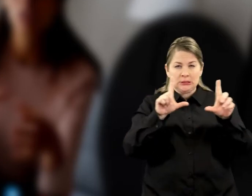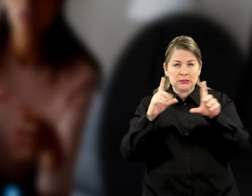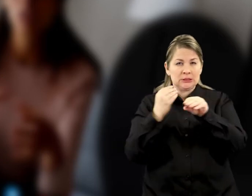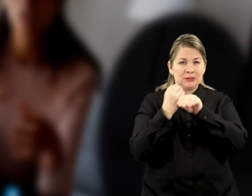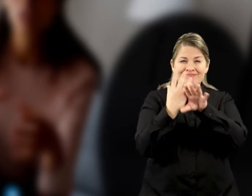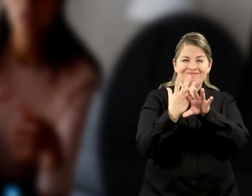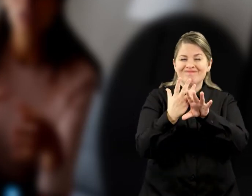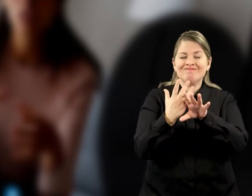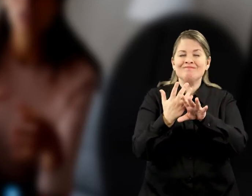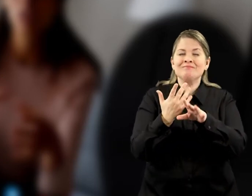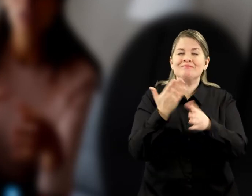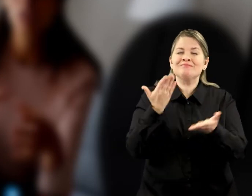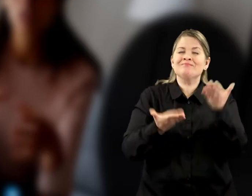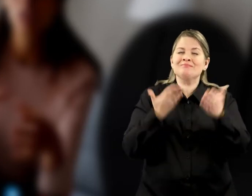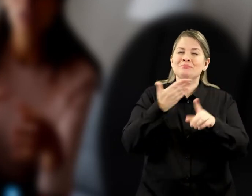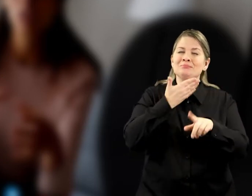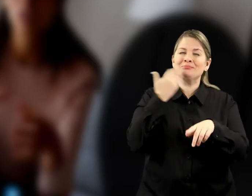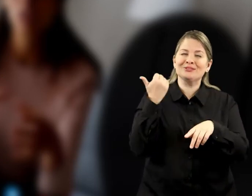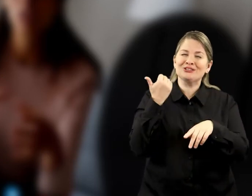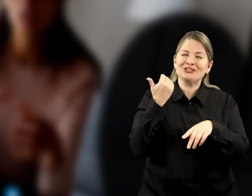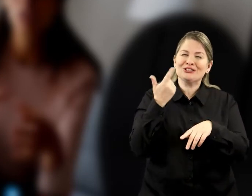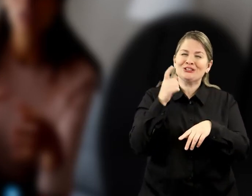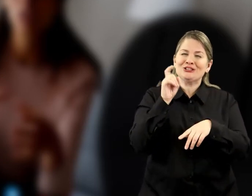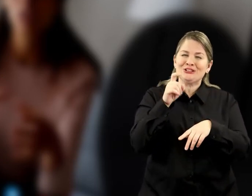that makes it difficult for the interpreter to see their signs easily.